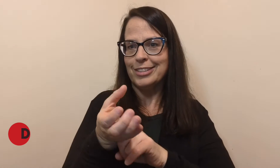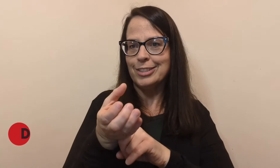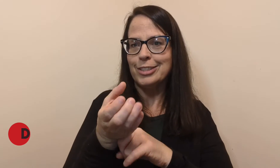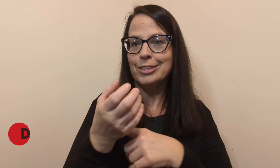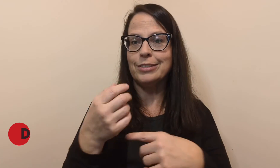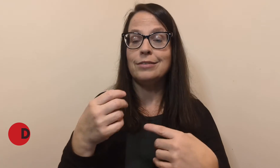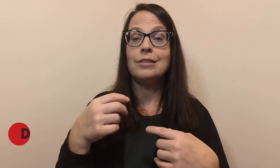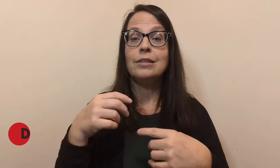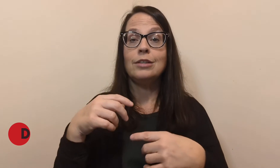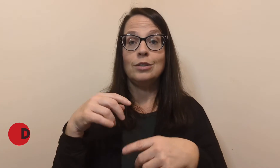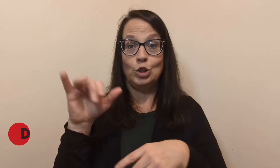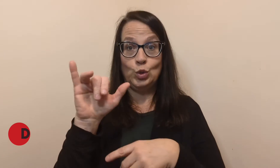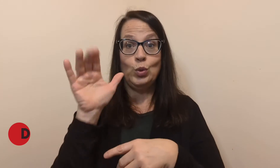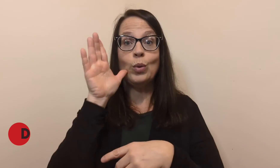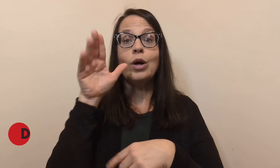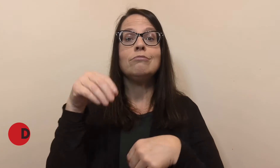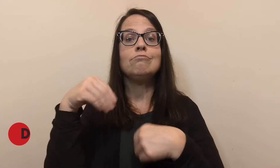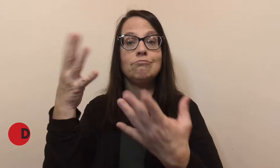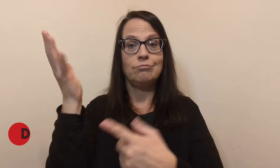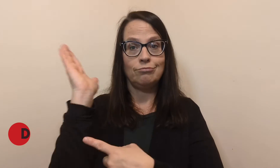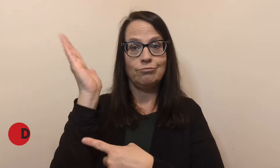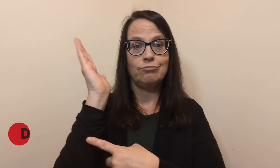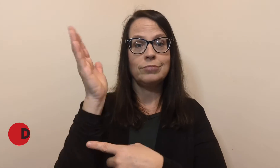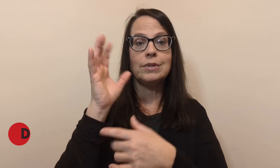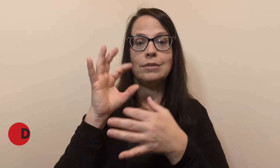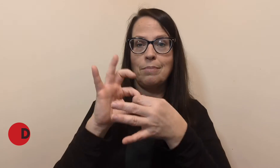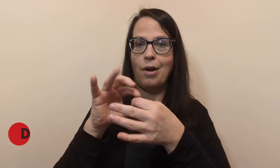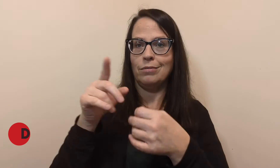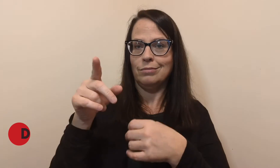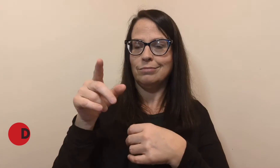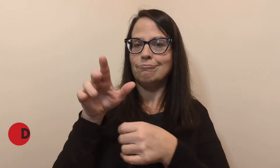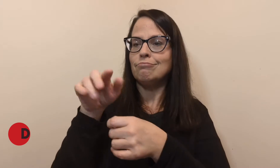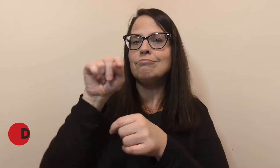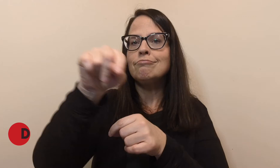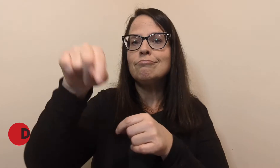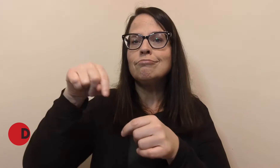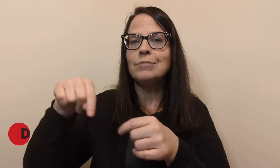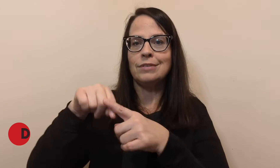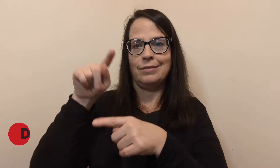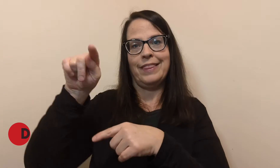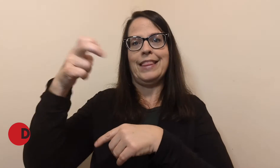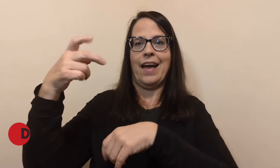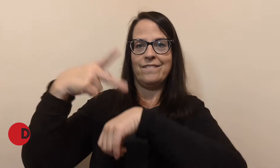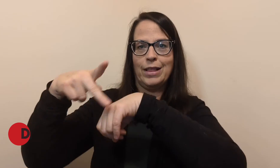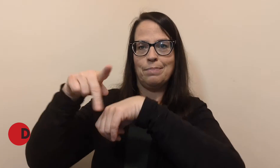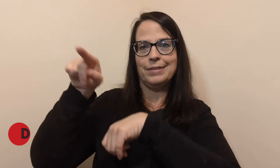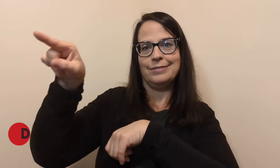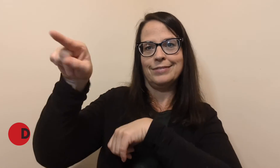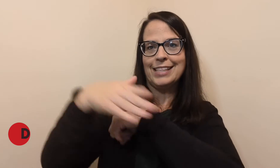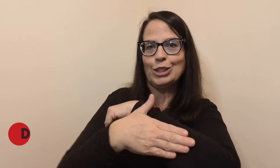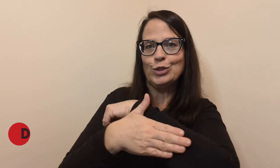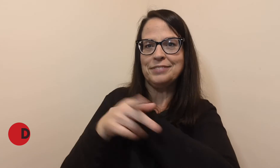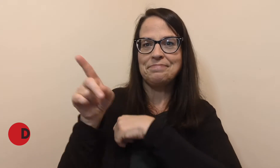to Filipino culture! Also a presentation about the location